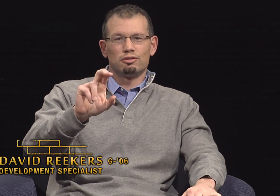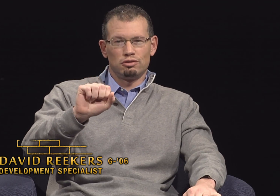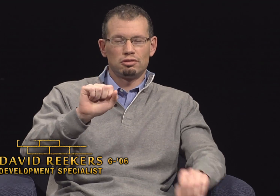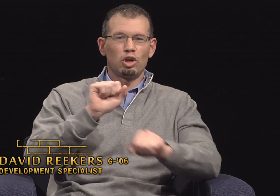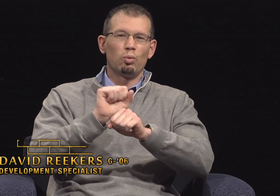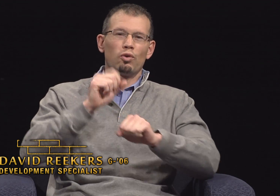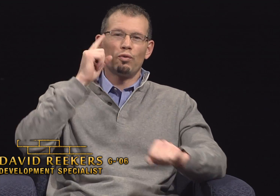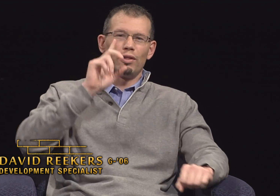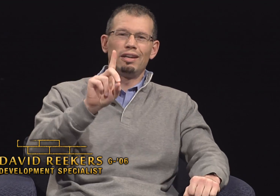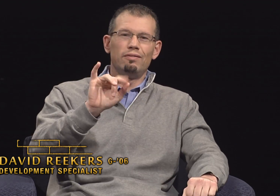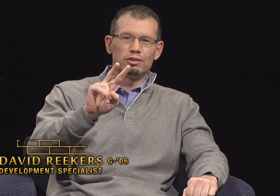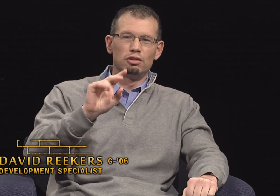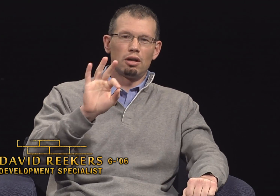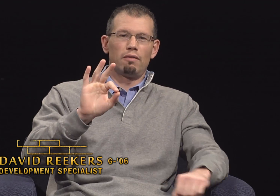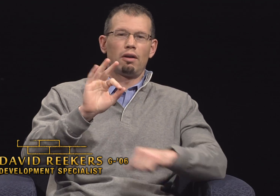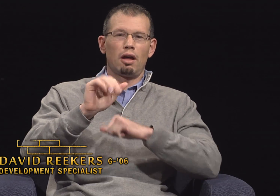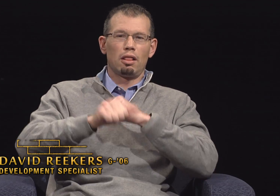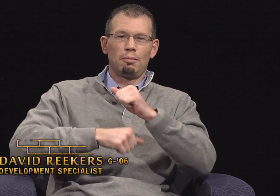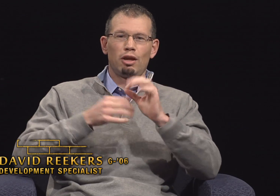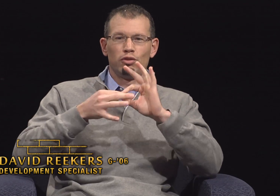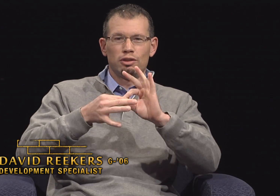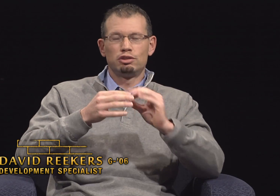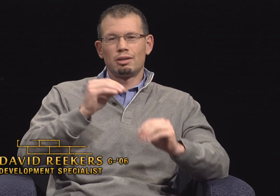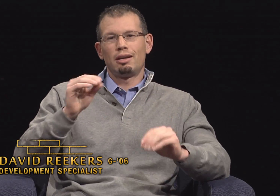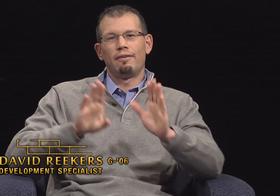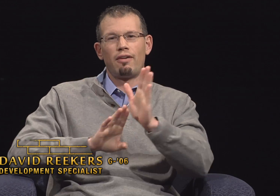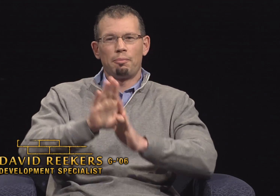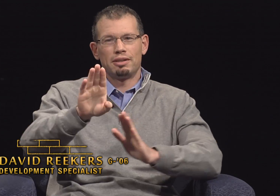I work in the Division of Alumni Relations and Development.